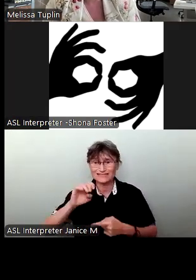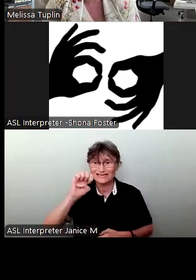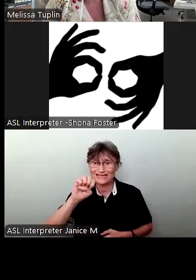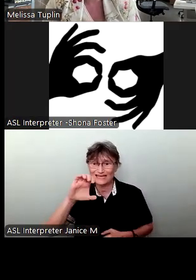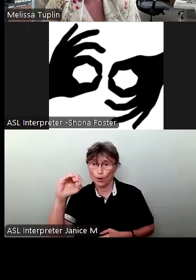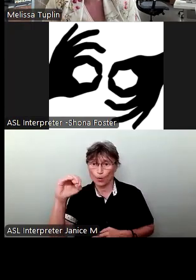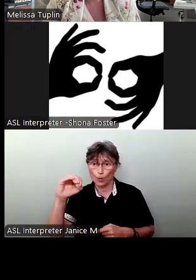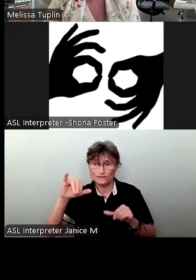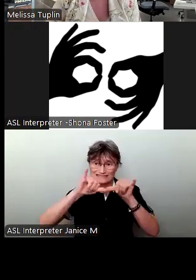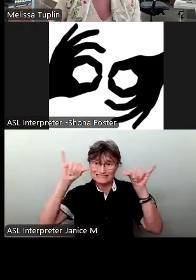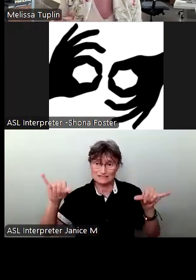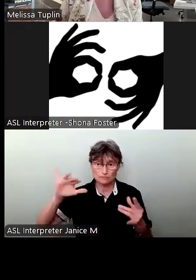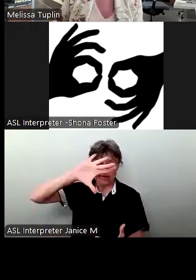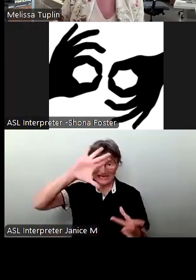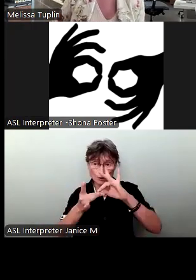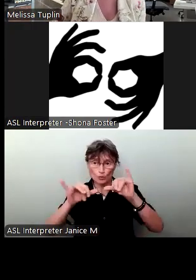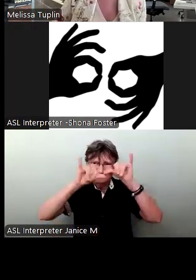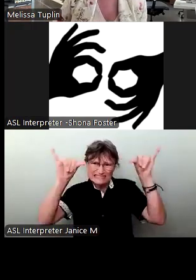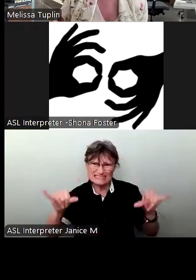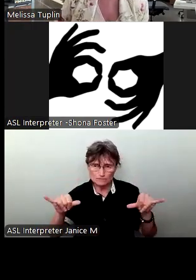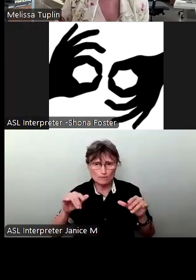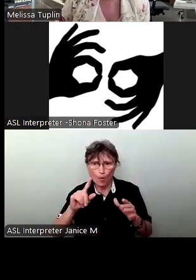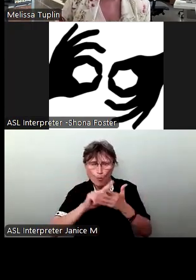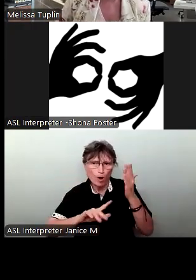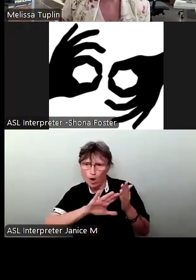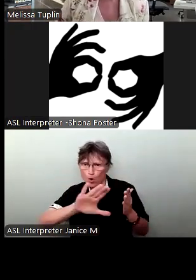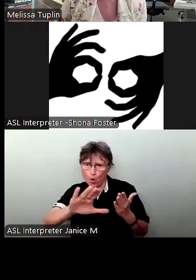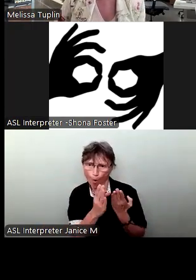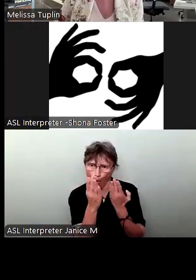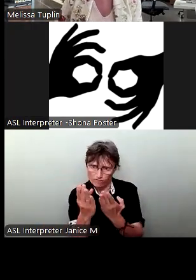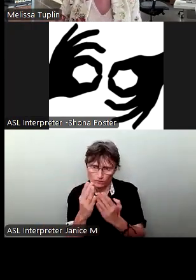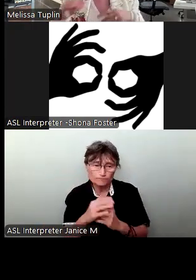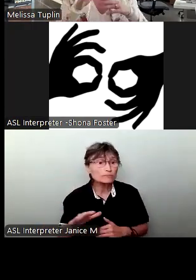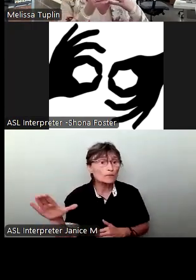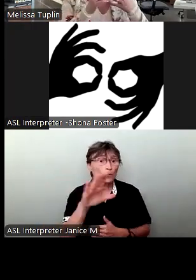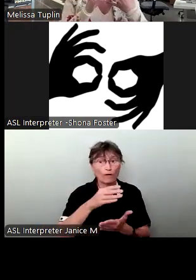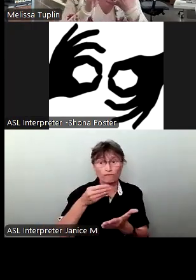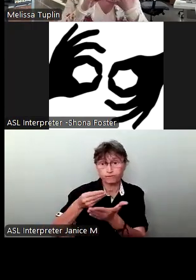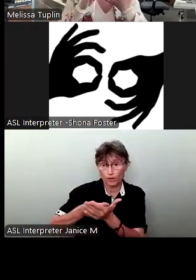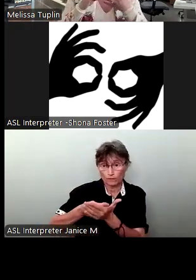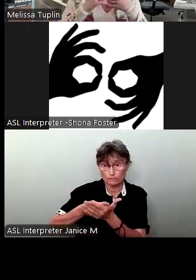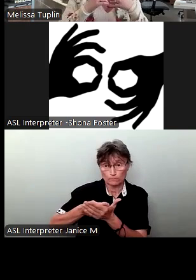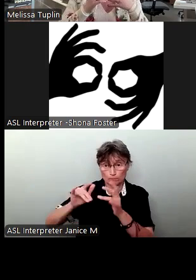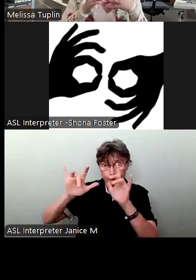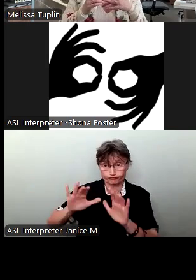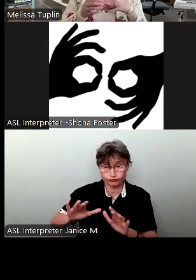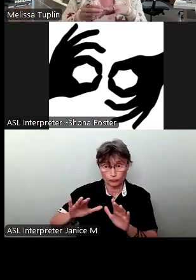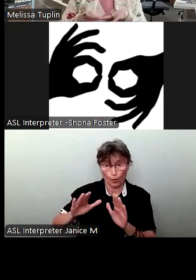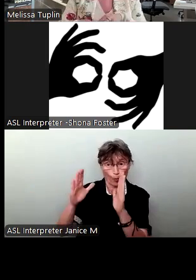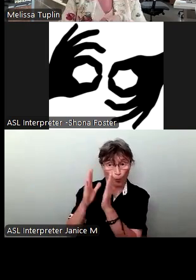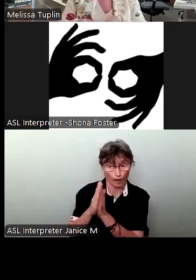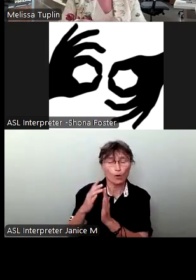the program stream. Your funding request will be rated on a scale of strongly agree to strongly